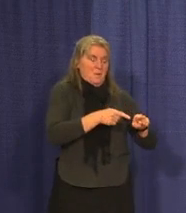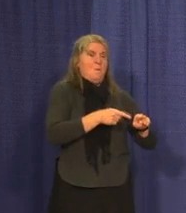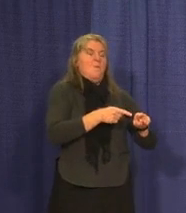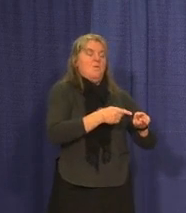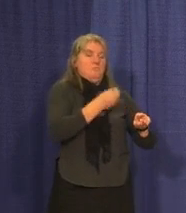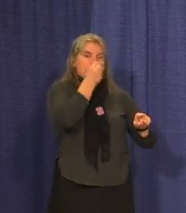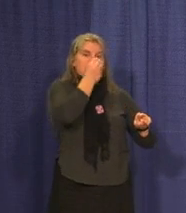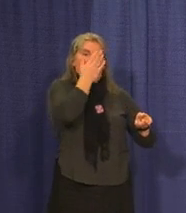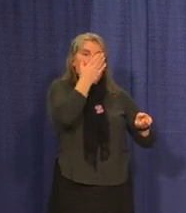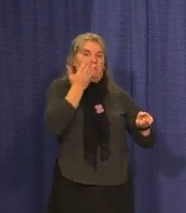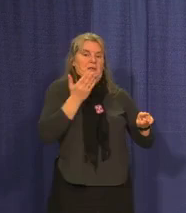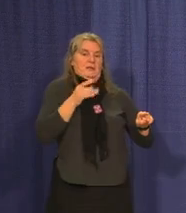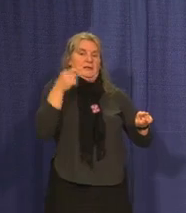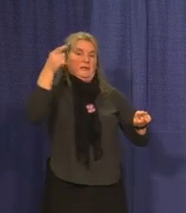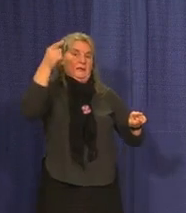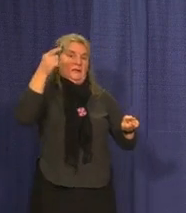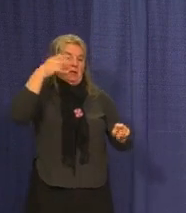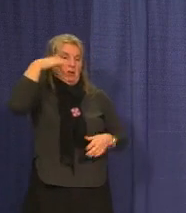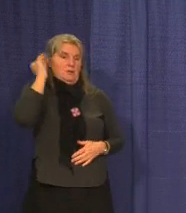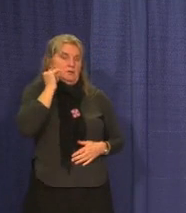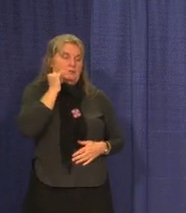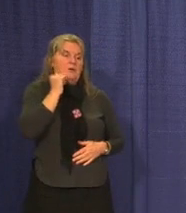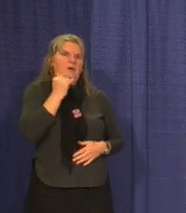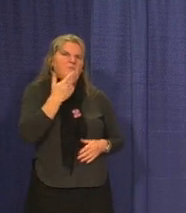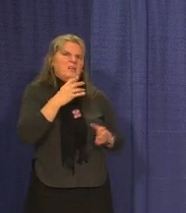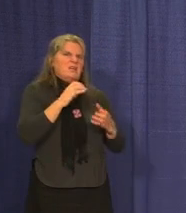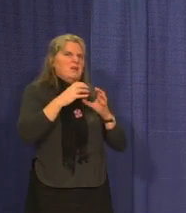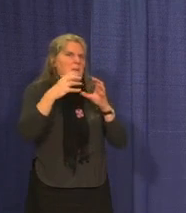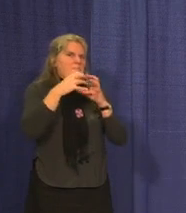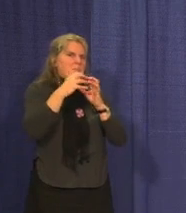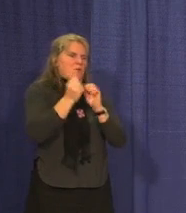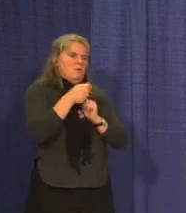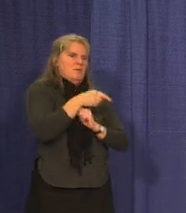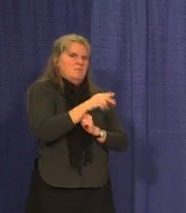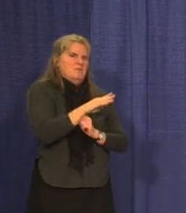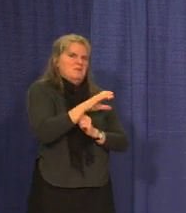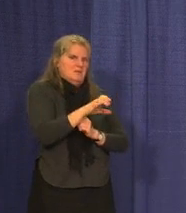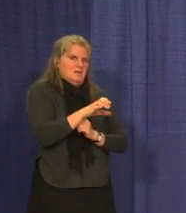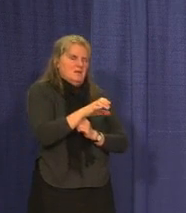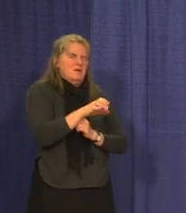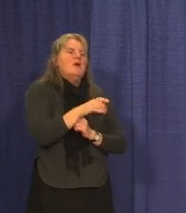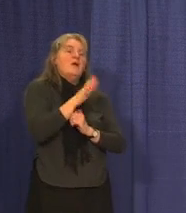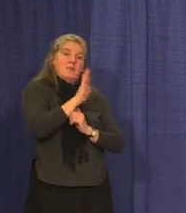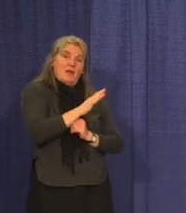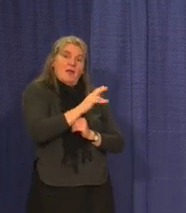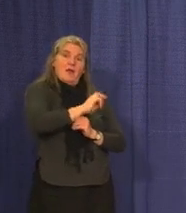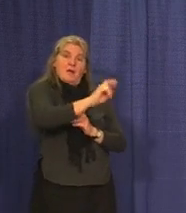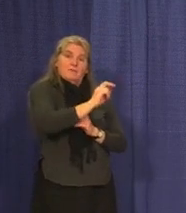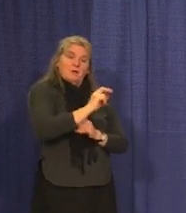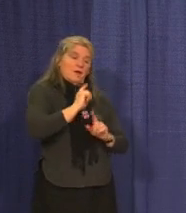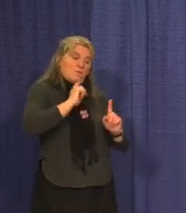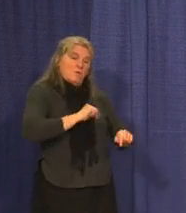important responsibility for us Yukoners who are sharing in the BC bubble. We must respect the travel